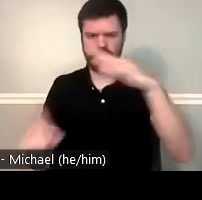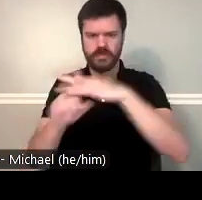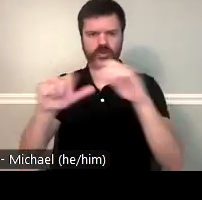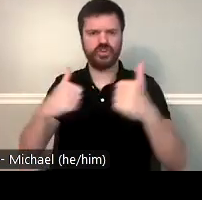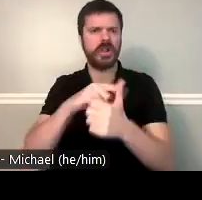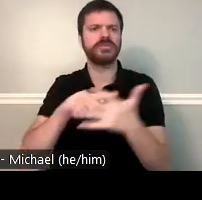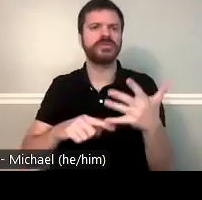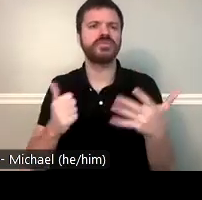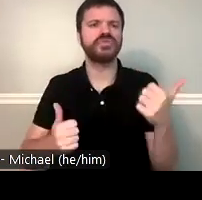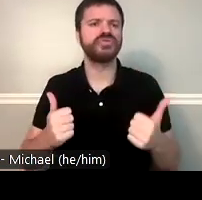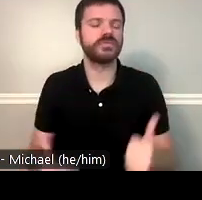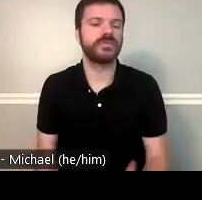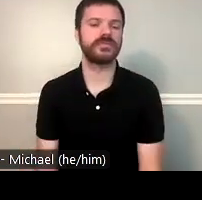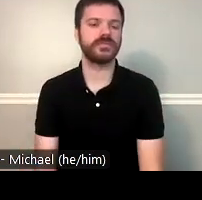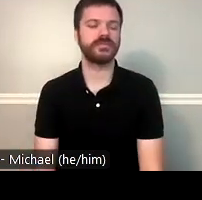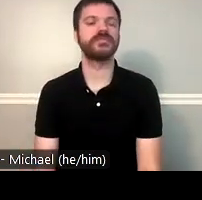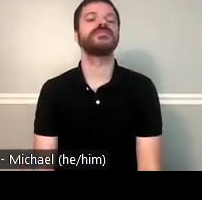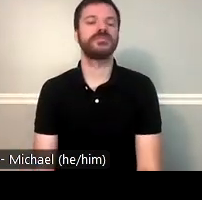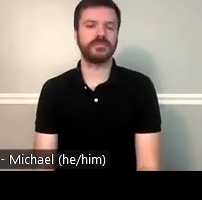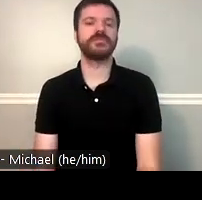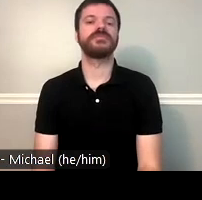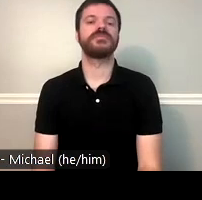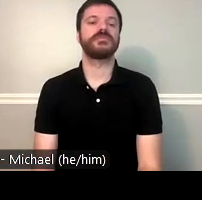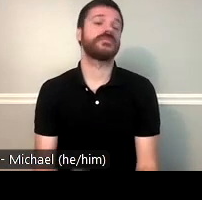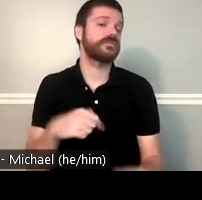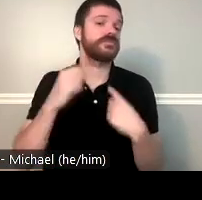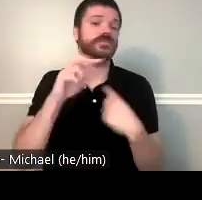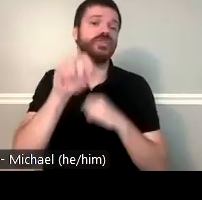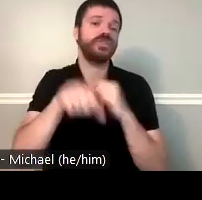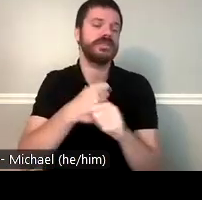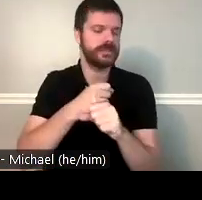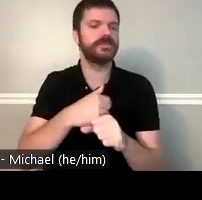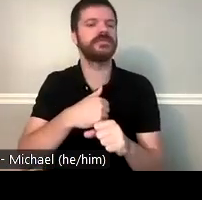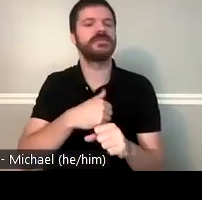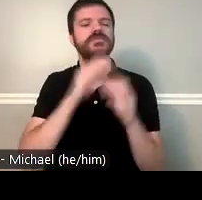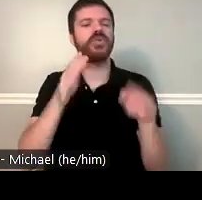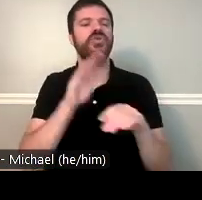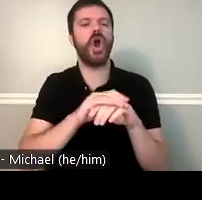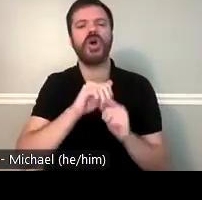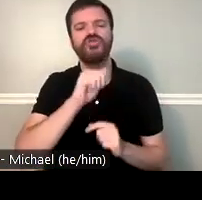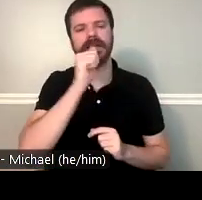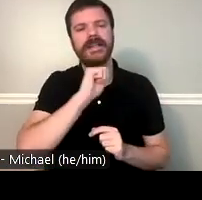what I've developed over um these three decades is a resilience oriented systemic approach uh